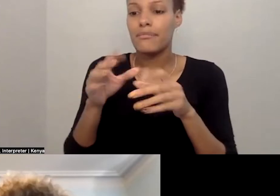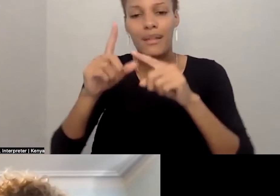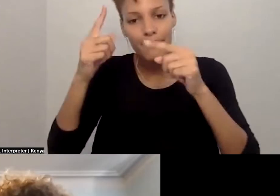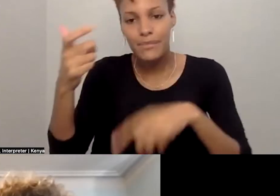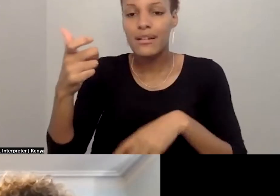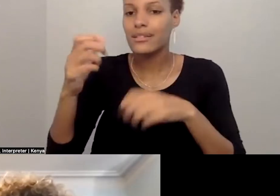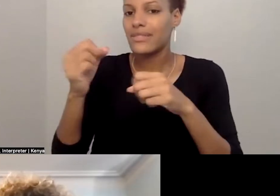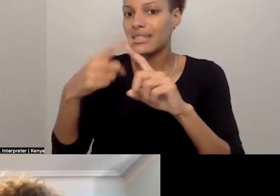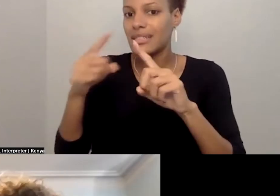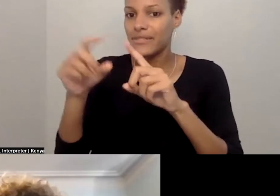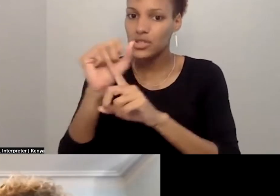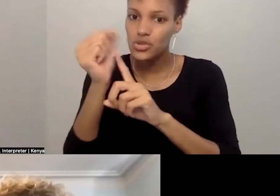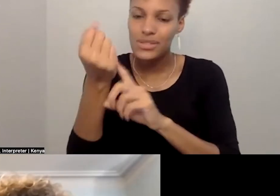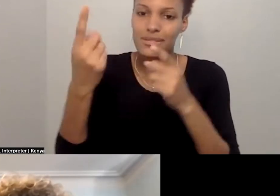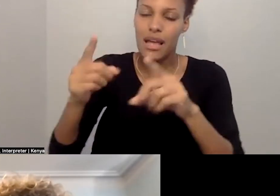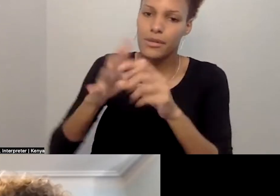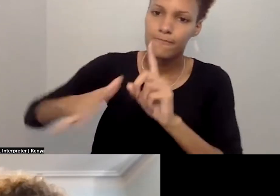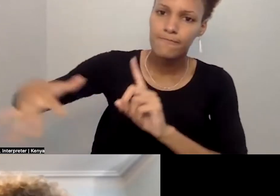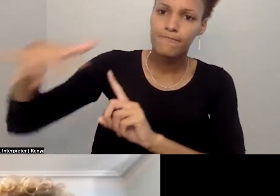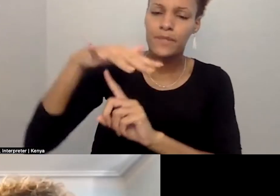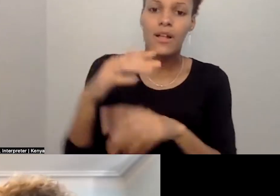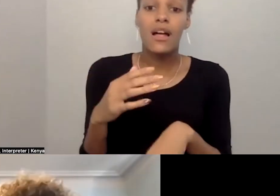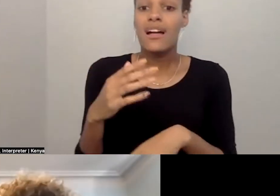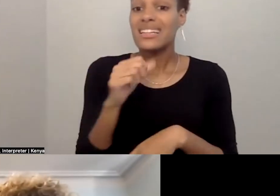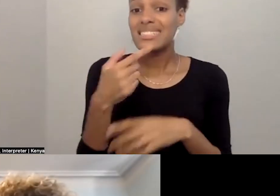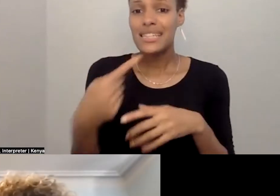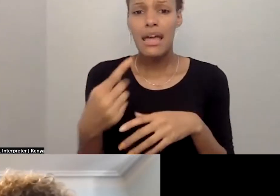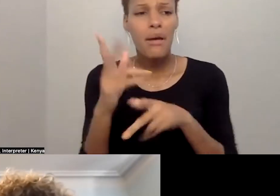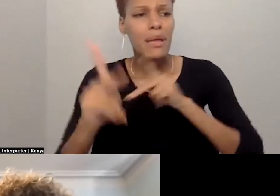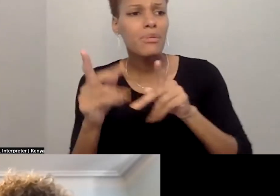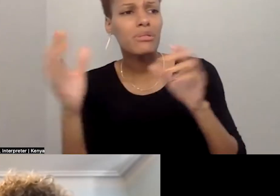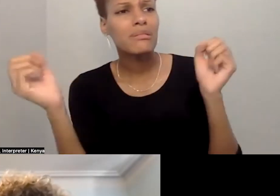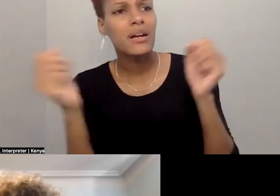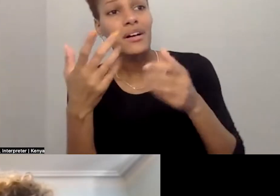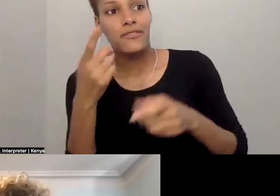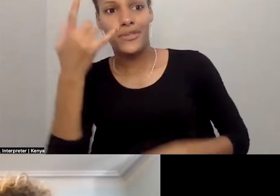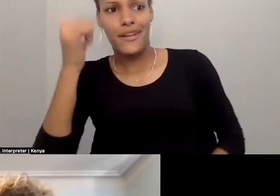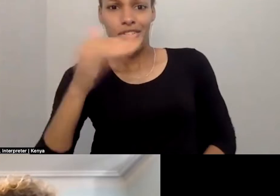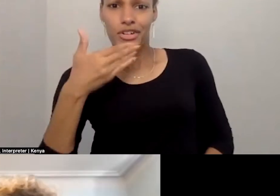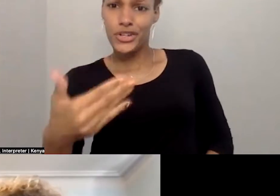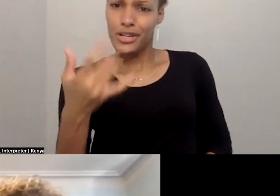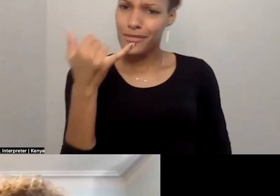certainly doesn't all come out that people are all good or all bad, Exactly